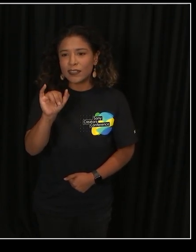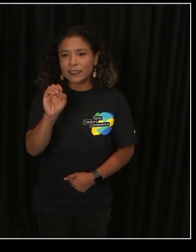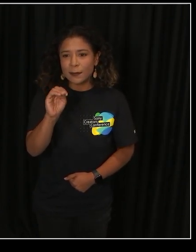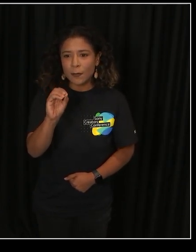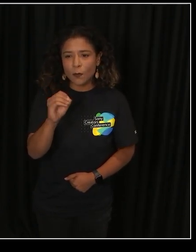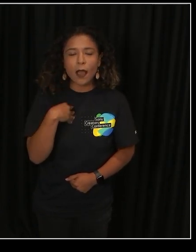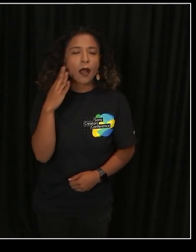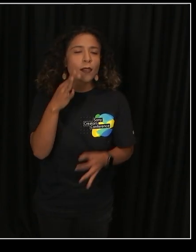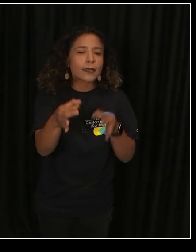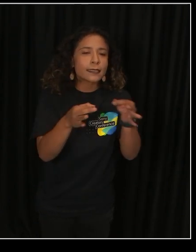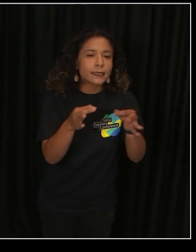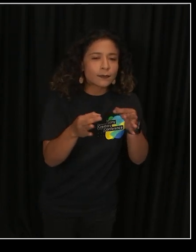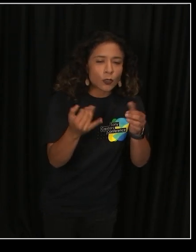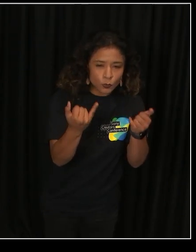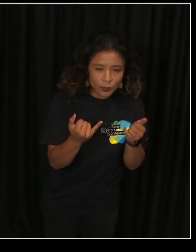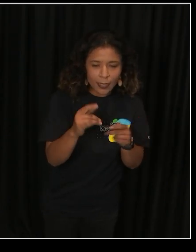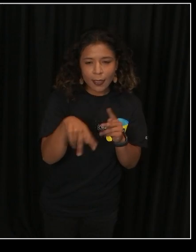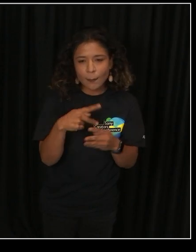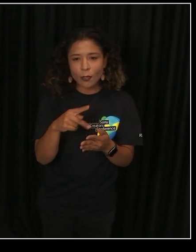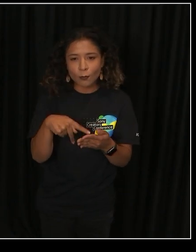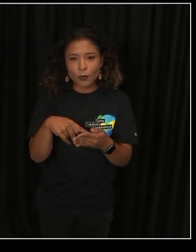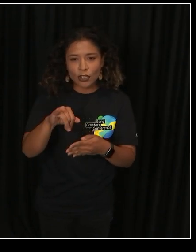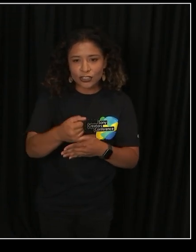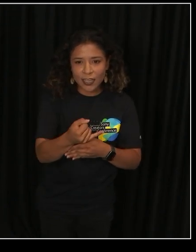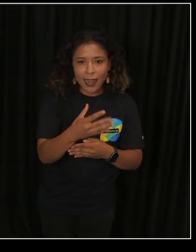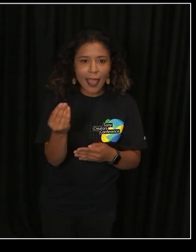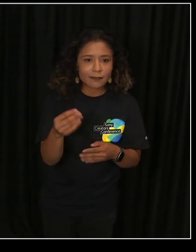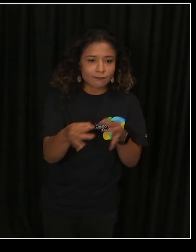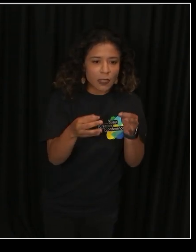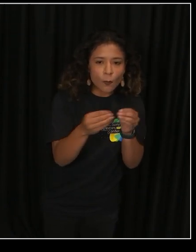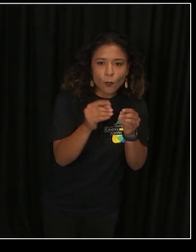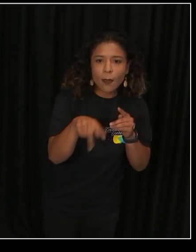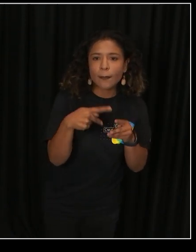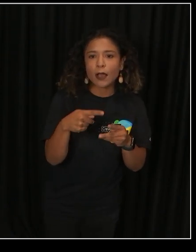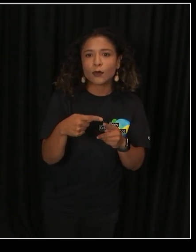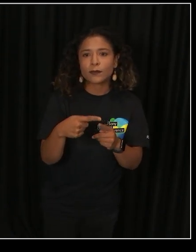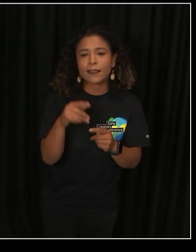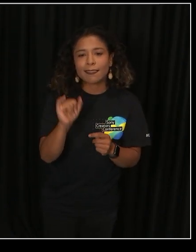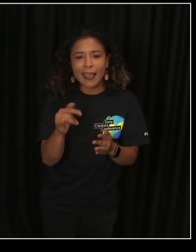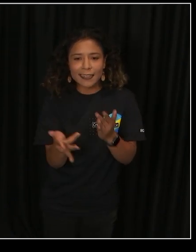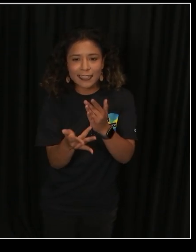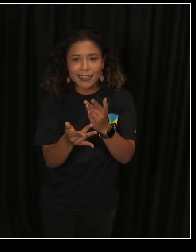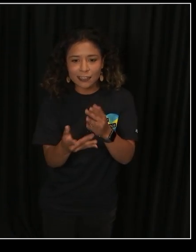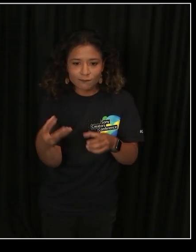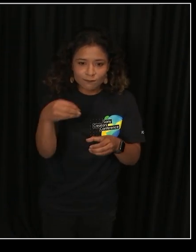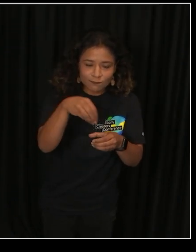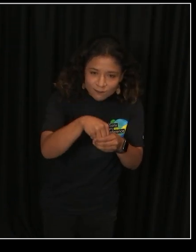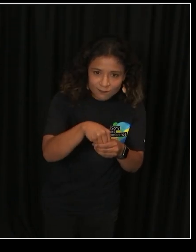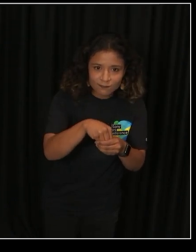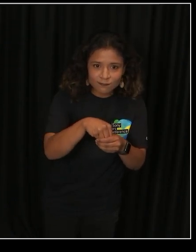and also explain some of the technologies that went into it, and hopefully you'll come away with a greater appreciation